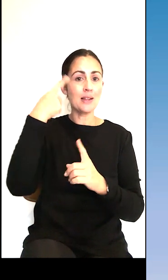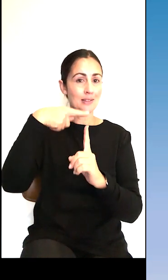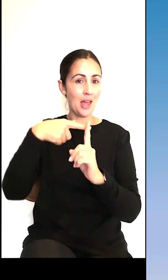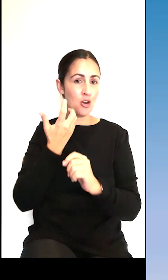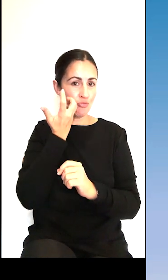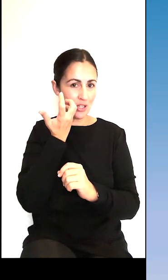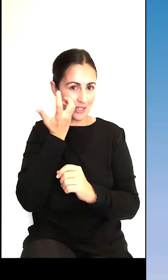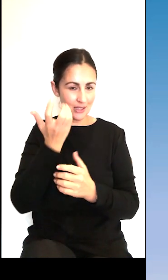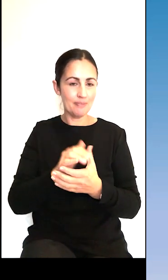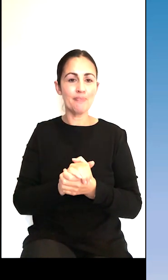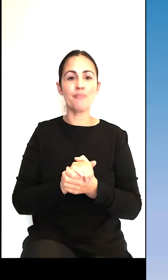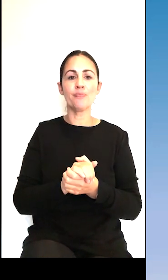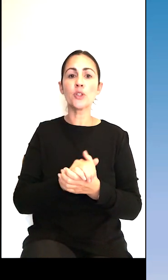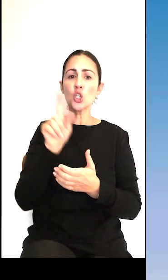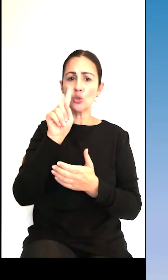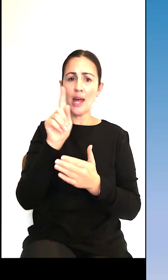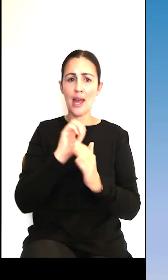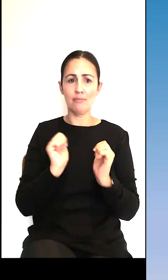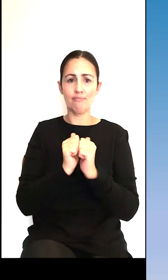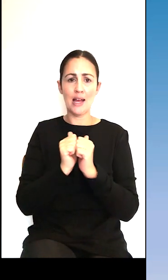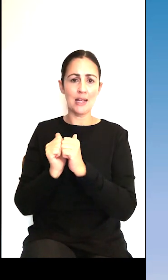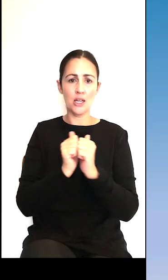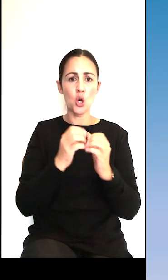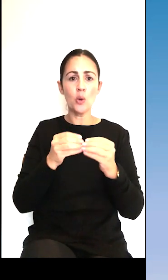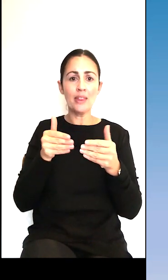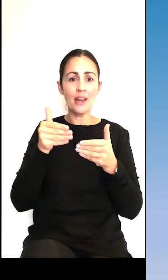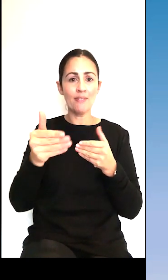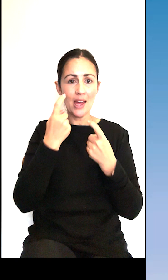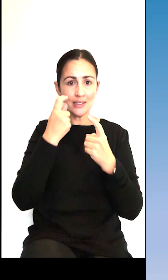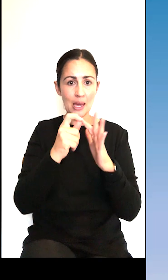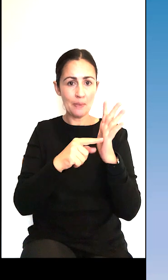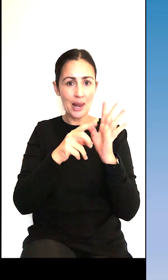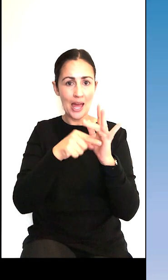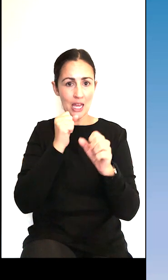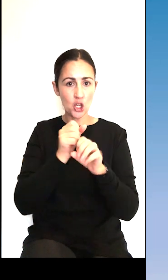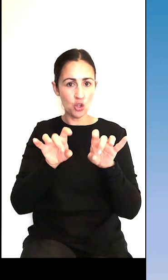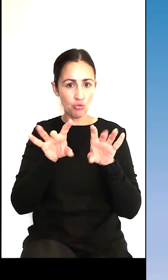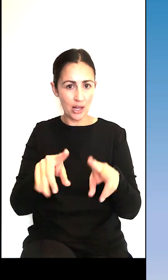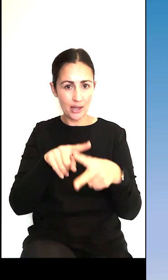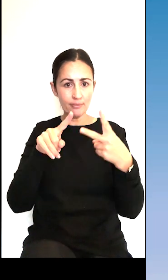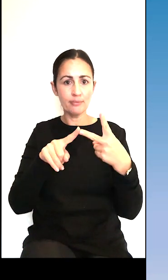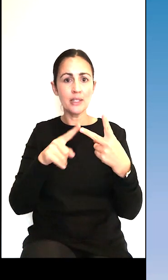Today's webinar is a collaboration between Advance Care Planning Australia, Carers Australia, and the Australian Digital Health Agency.